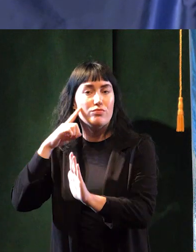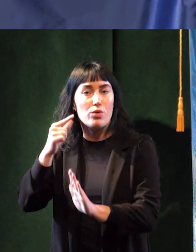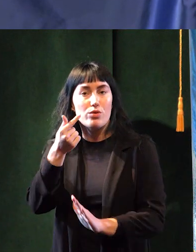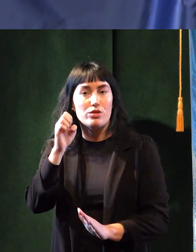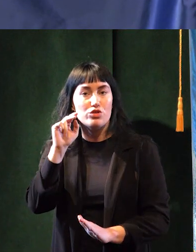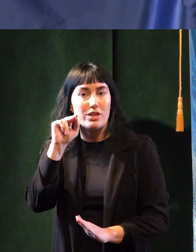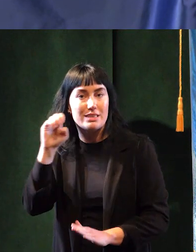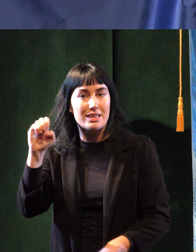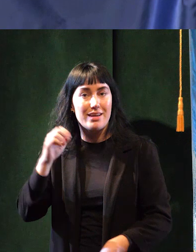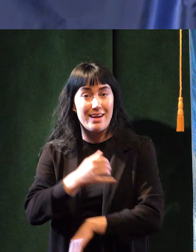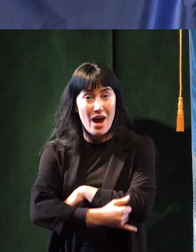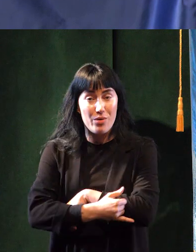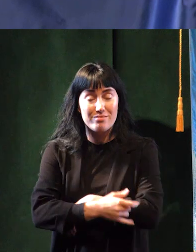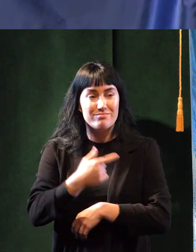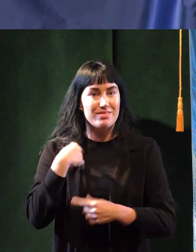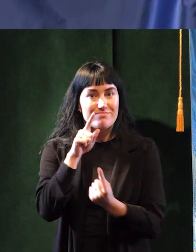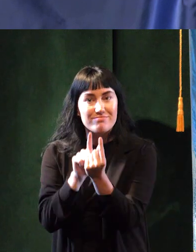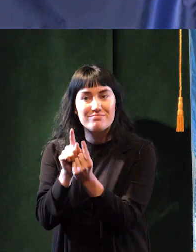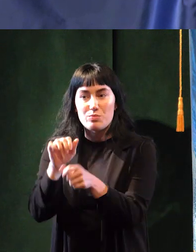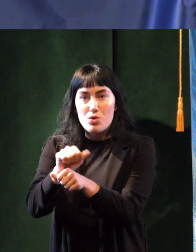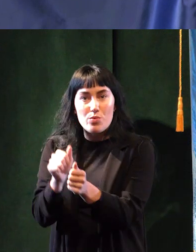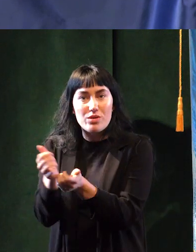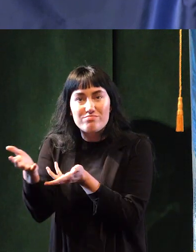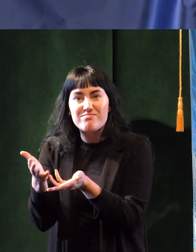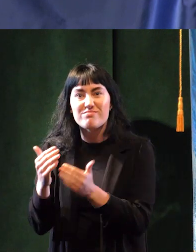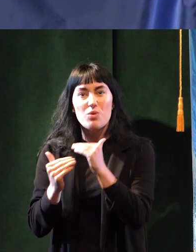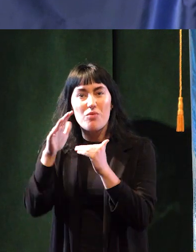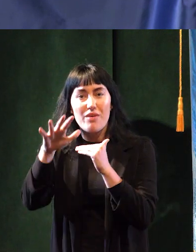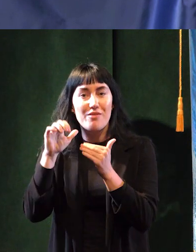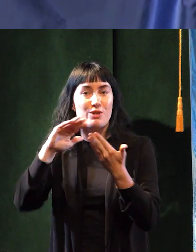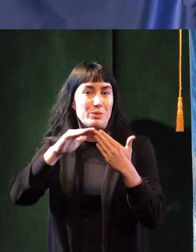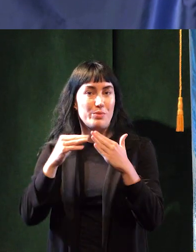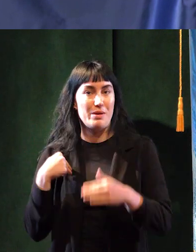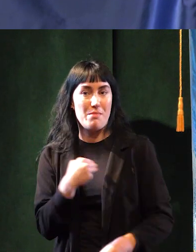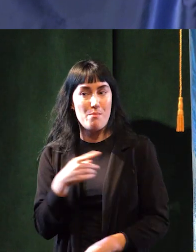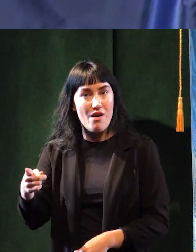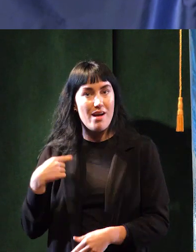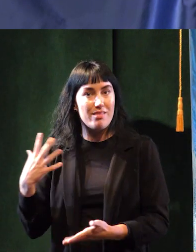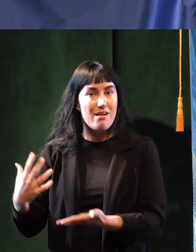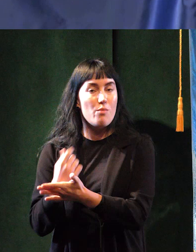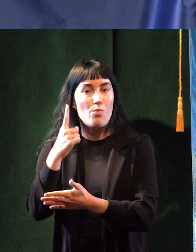I have met and worked with over 500 community members as they spent one year